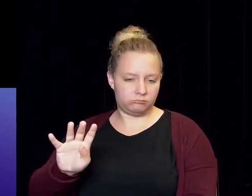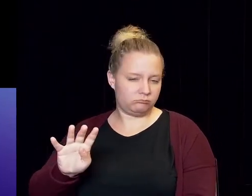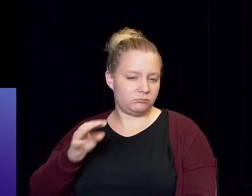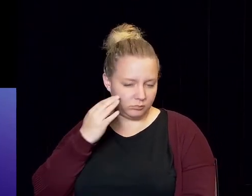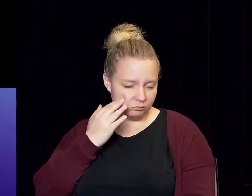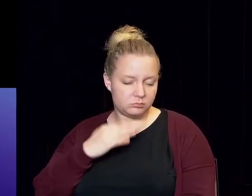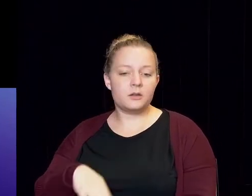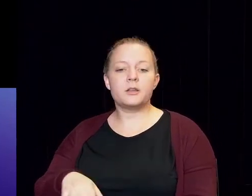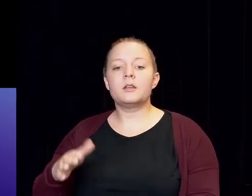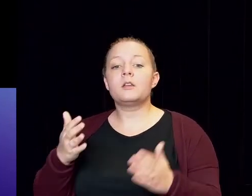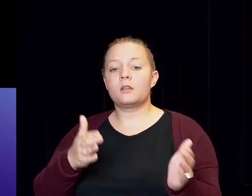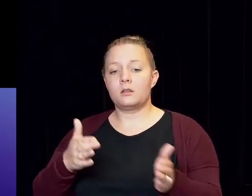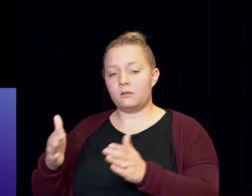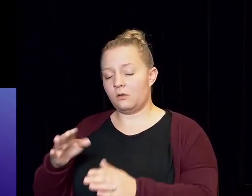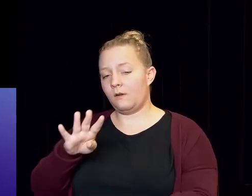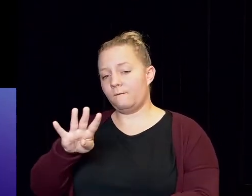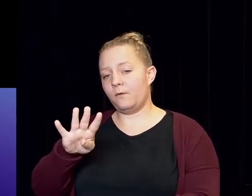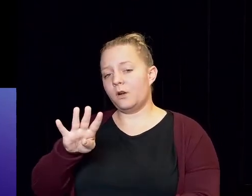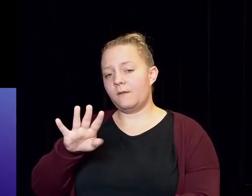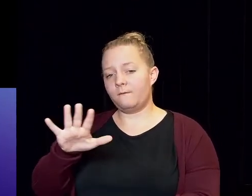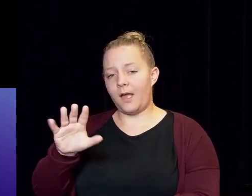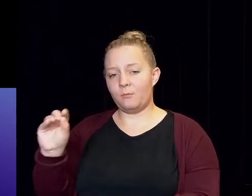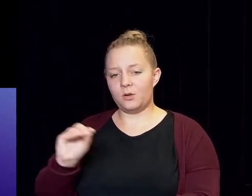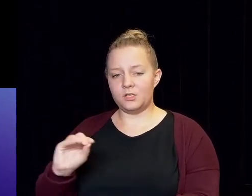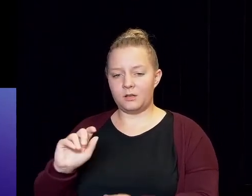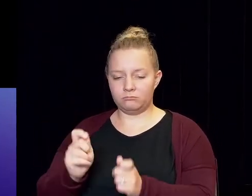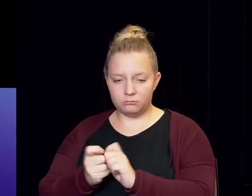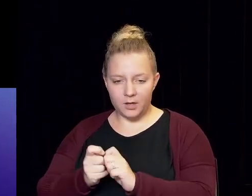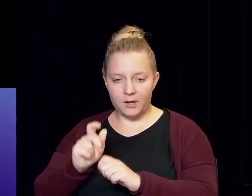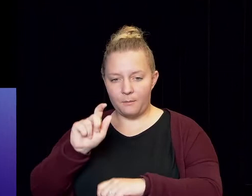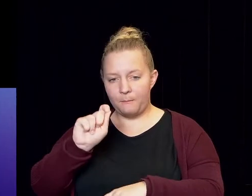The 45% becomes forty-five hundredths in decimal form. It's just like